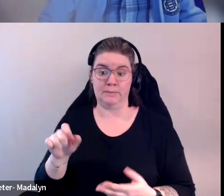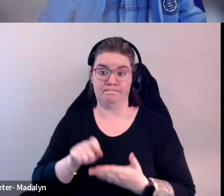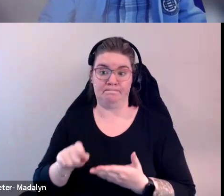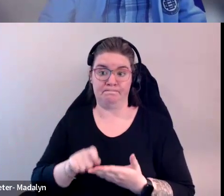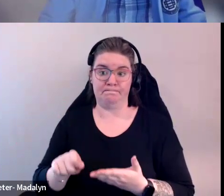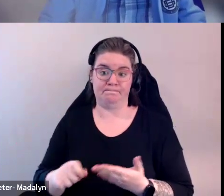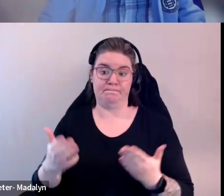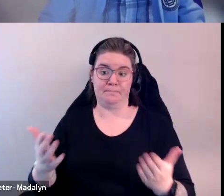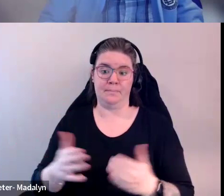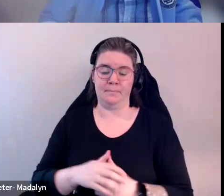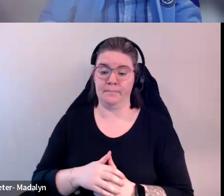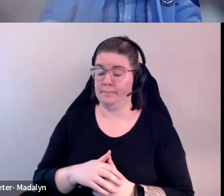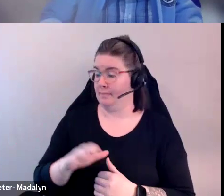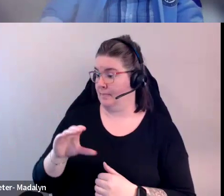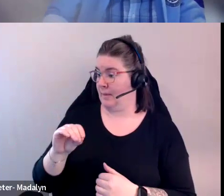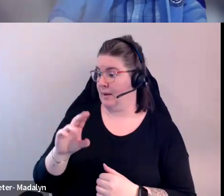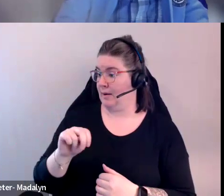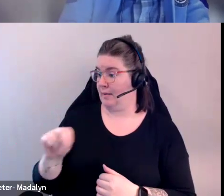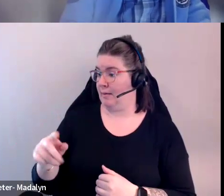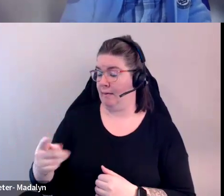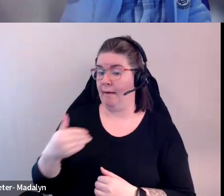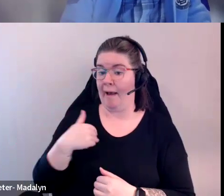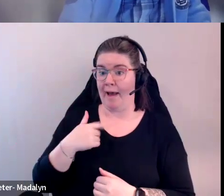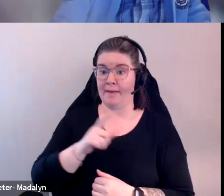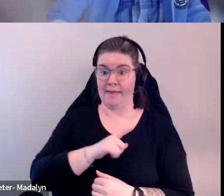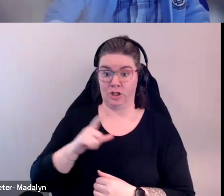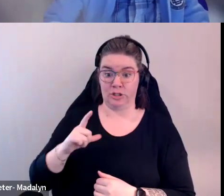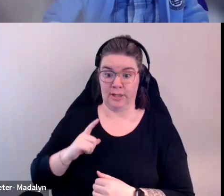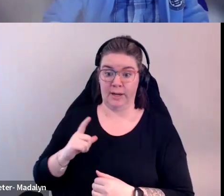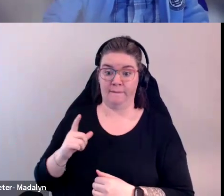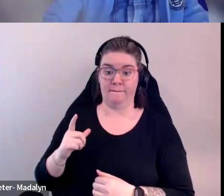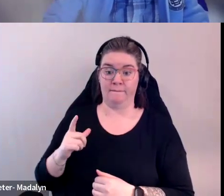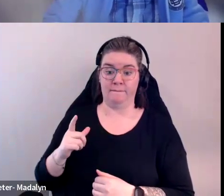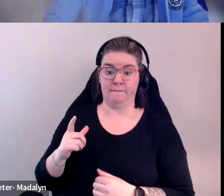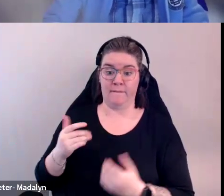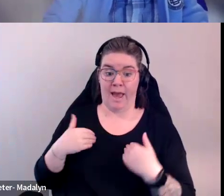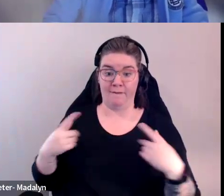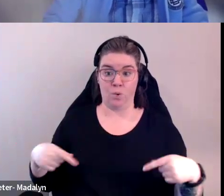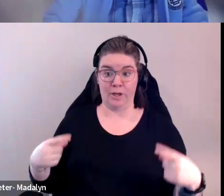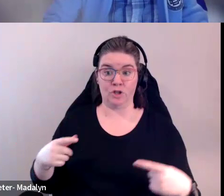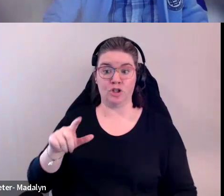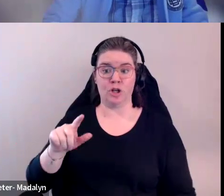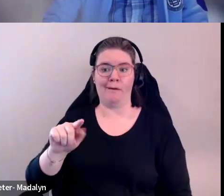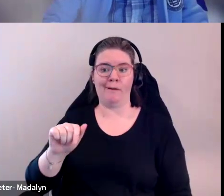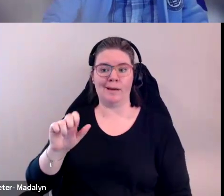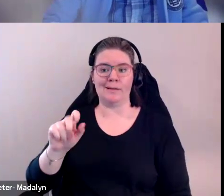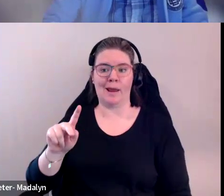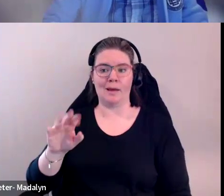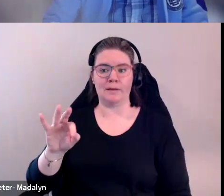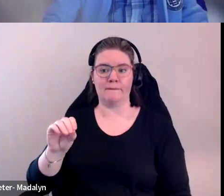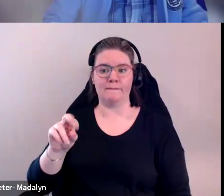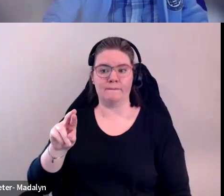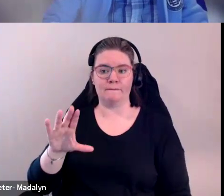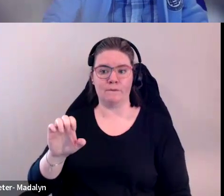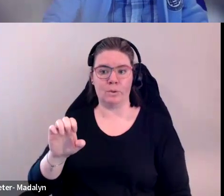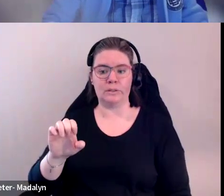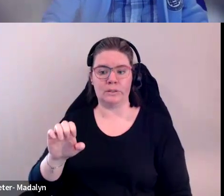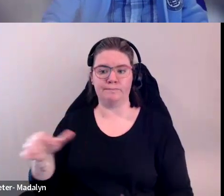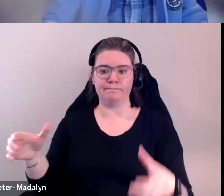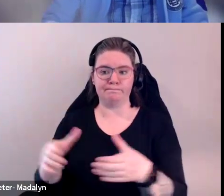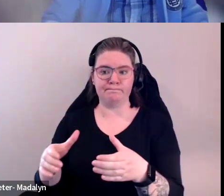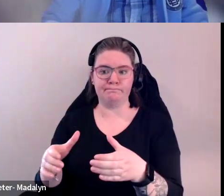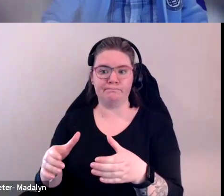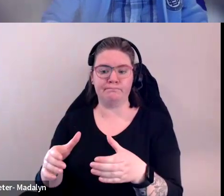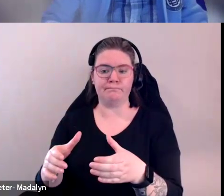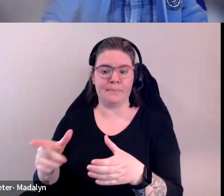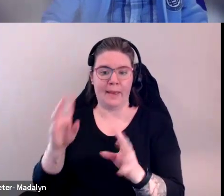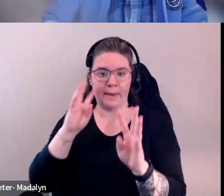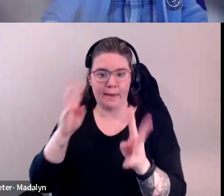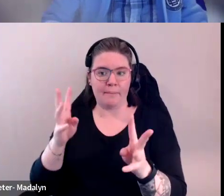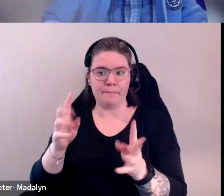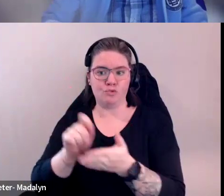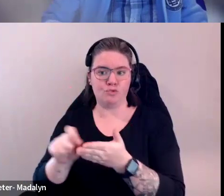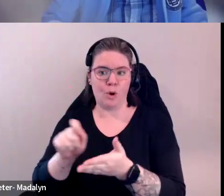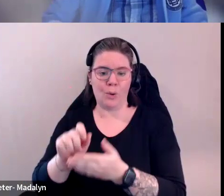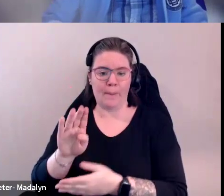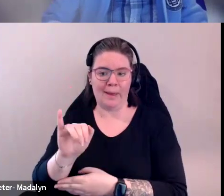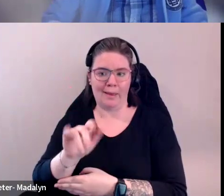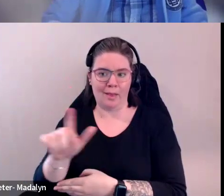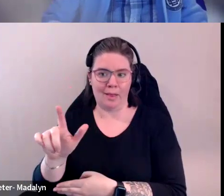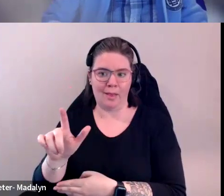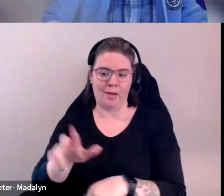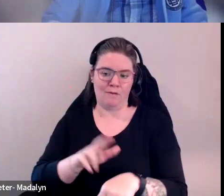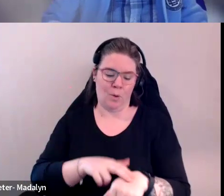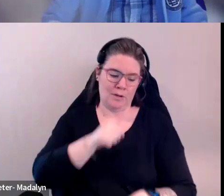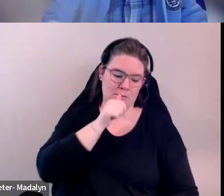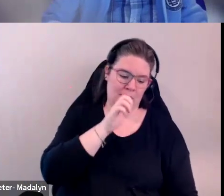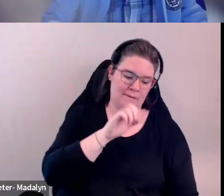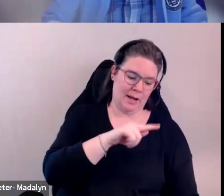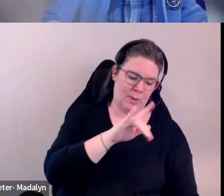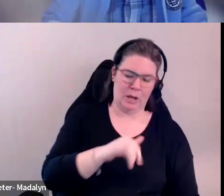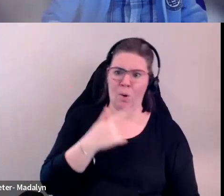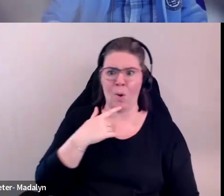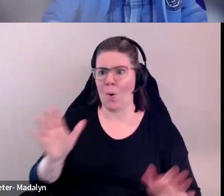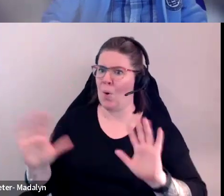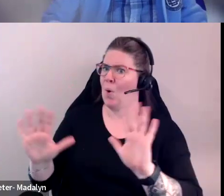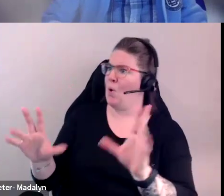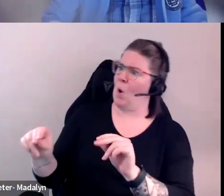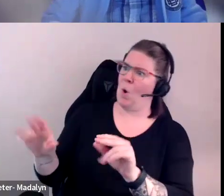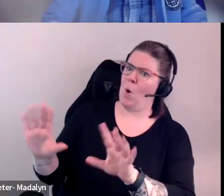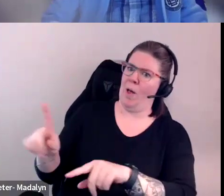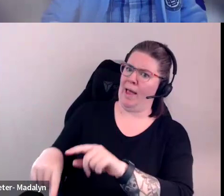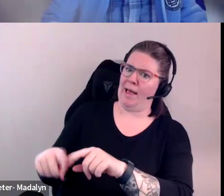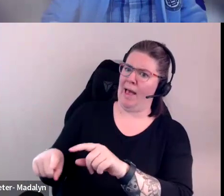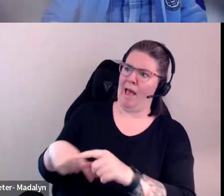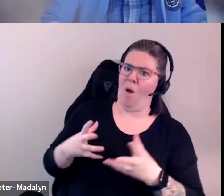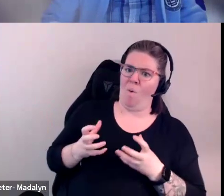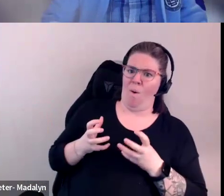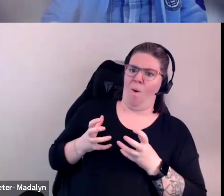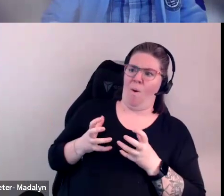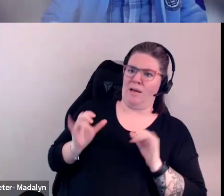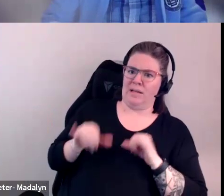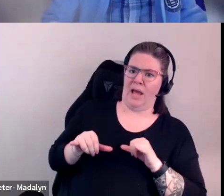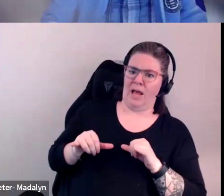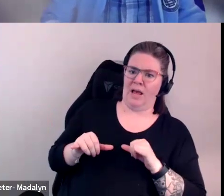Tom Olin: Connecticut. They actually have a legislatively. They have a wheelchair task force in the Legislature, State legislature, and they came up with a bill, and of course, the private equity, whatever you know but and they fucking live.